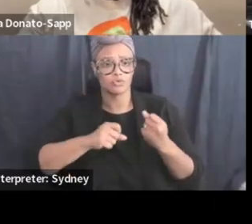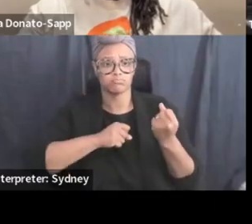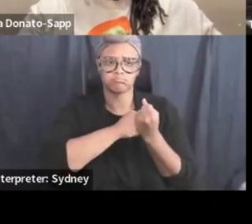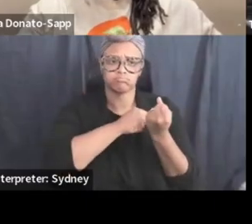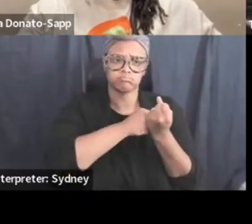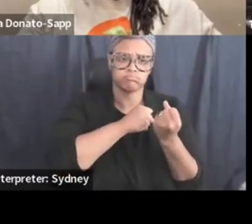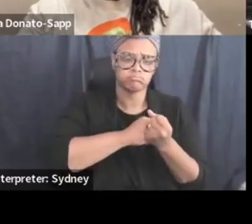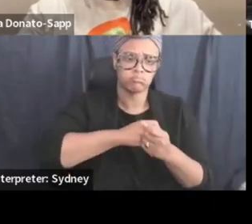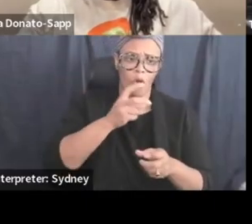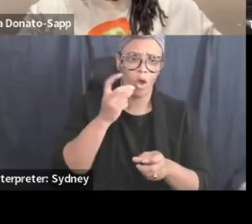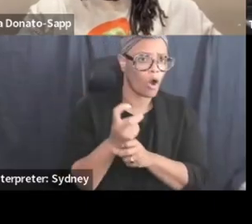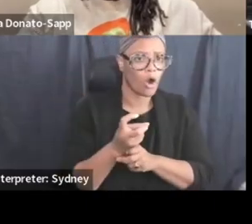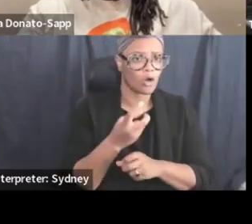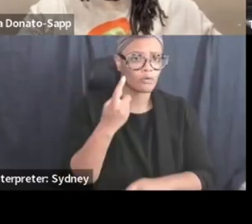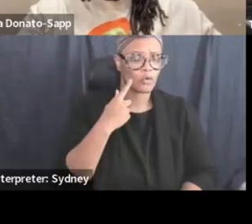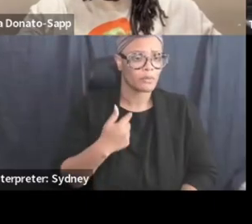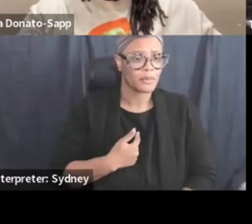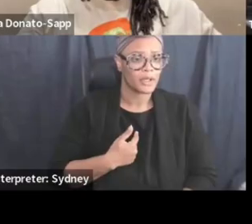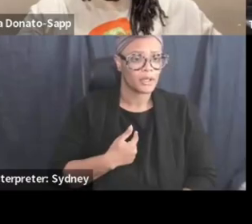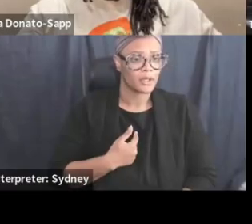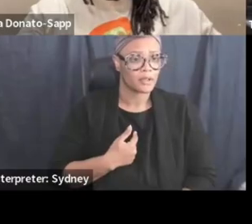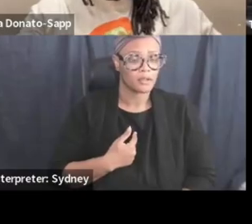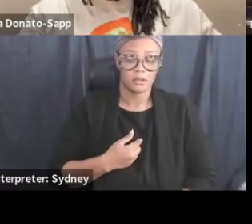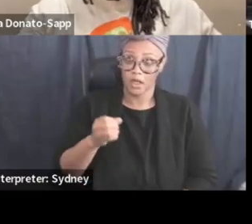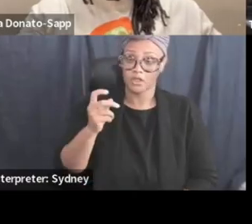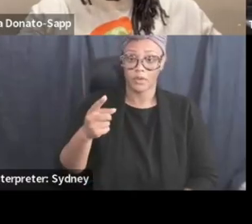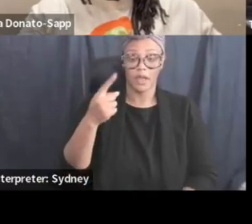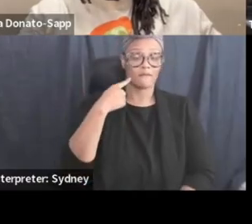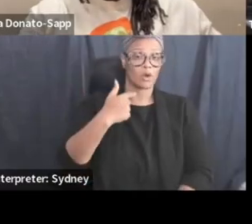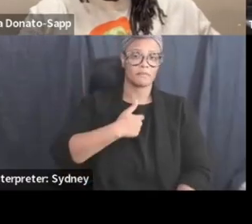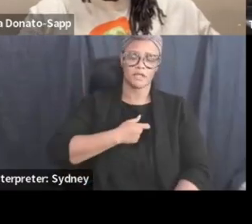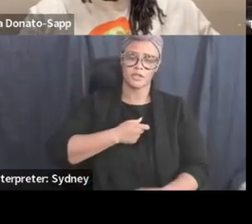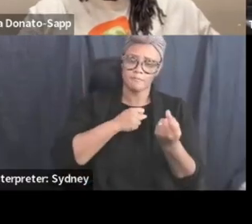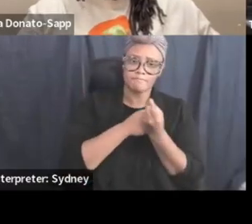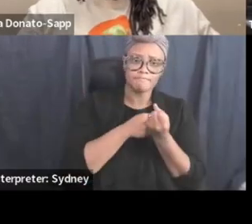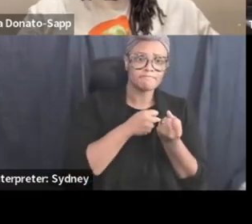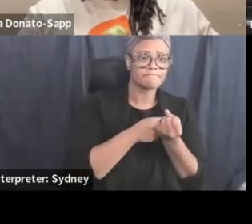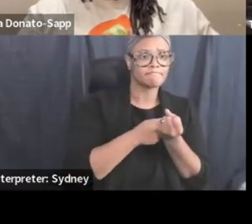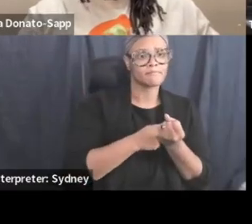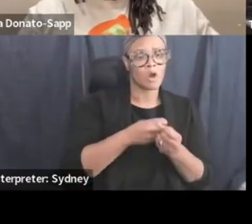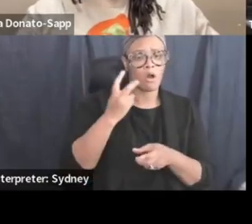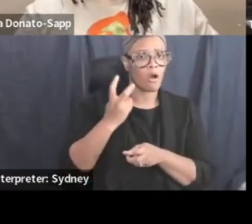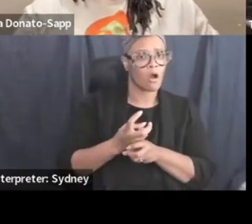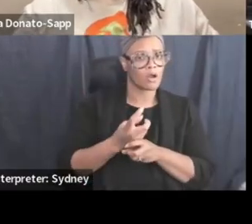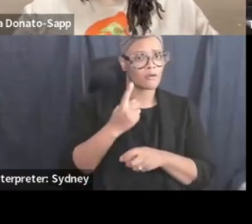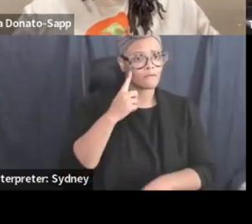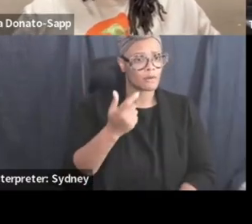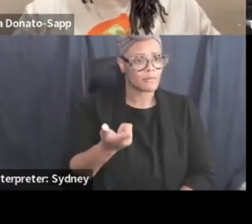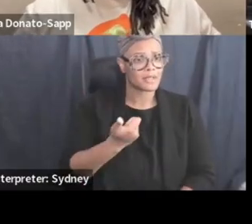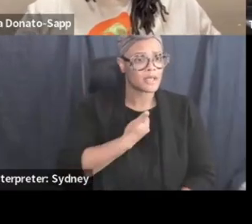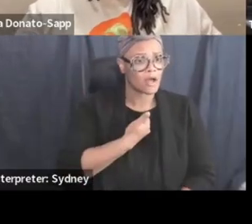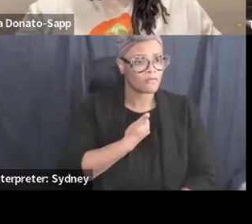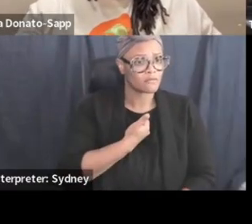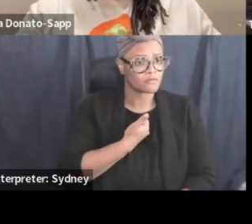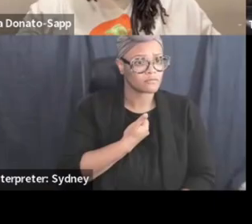And it and it is okay to question schooling as a family because after all history has shown us